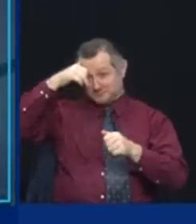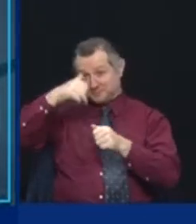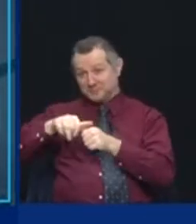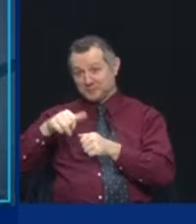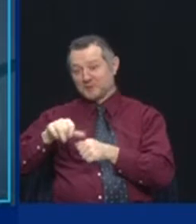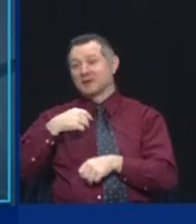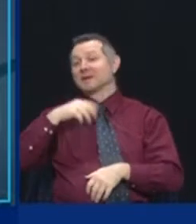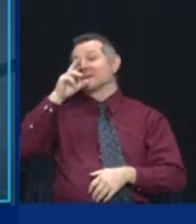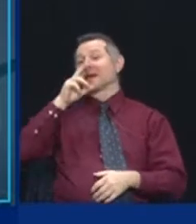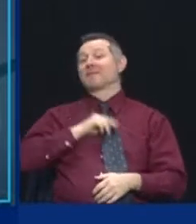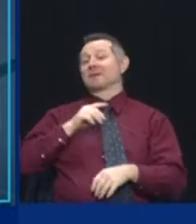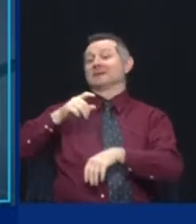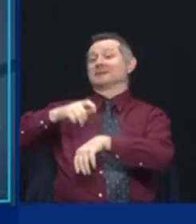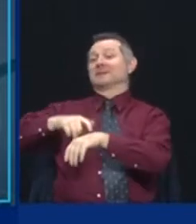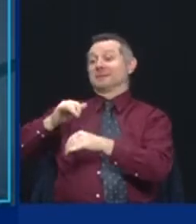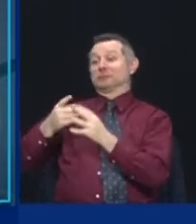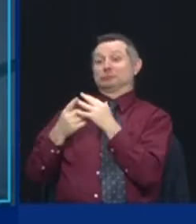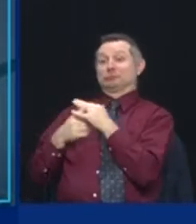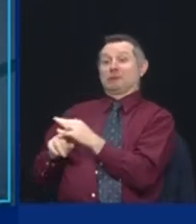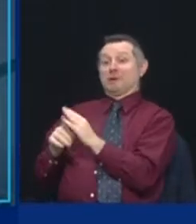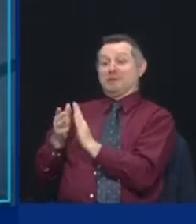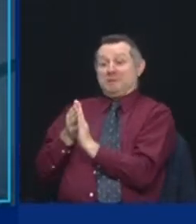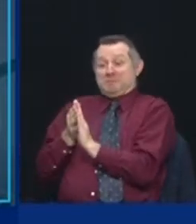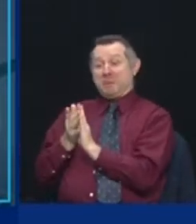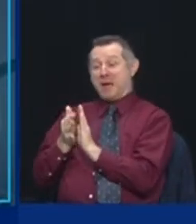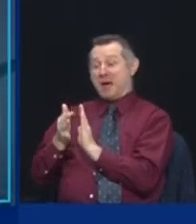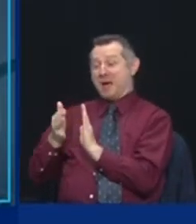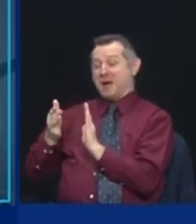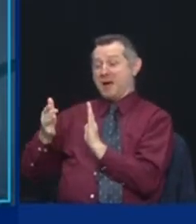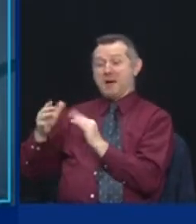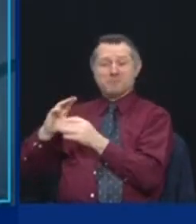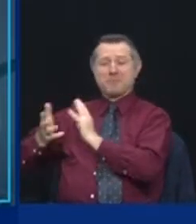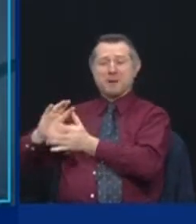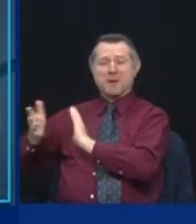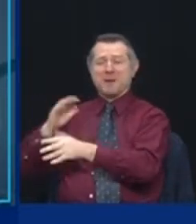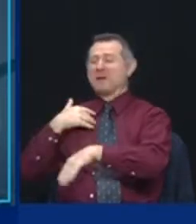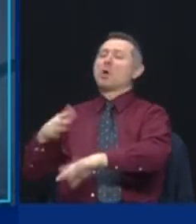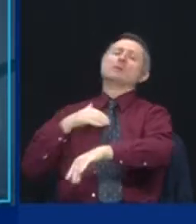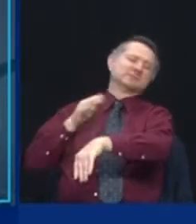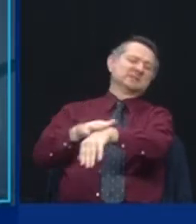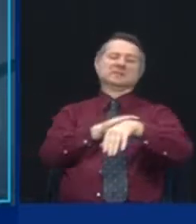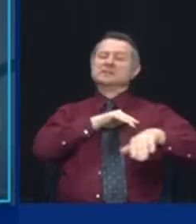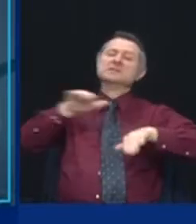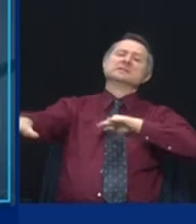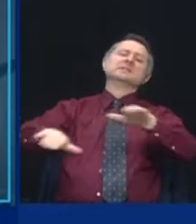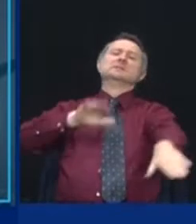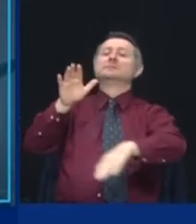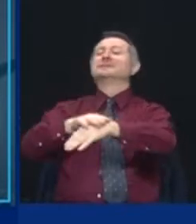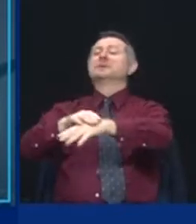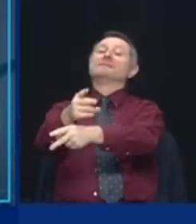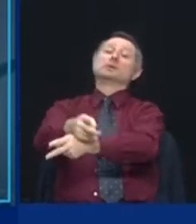AND WELL BEFORE WHAT WE CALL THE HOLIDAY SURGE. IF YOU REMEMBER, THANKSGIVING